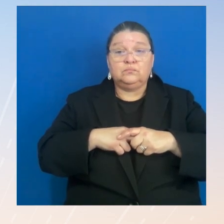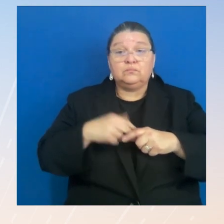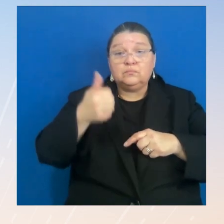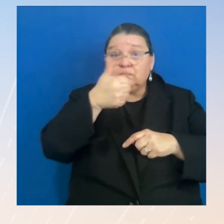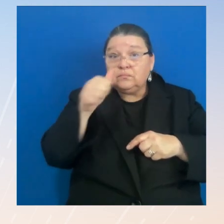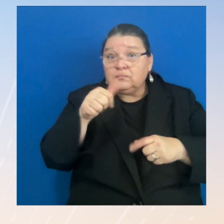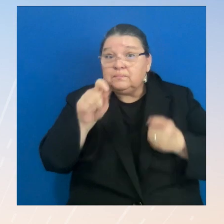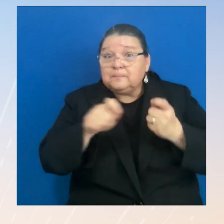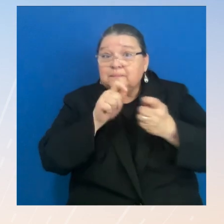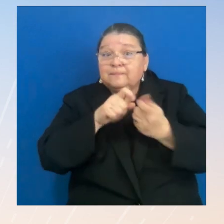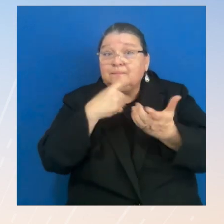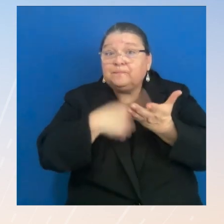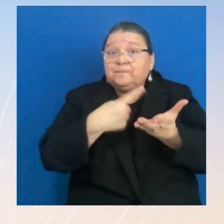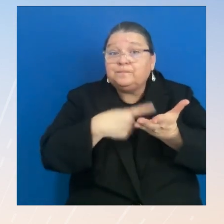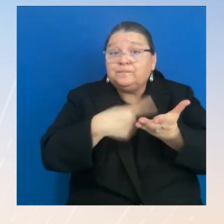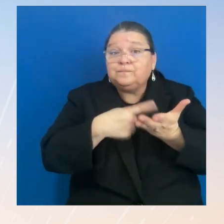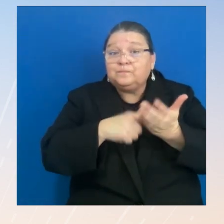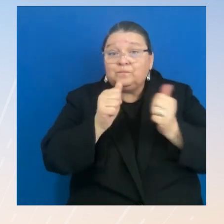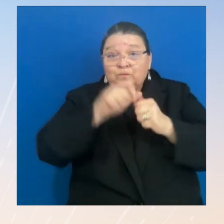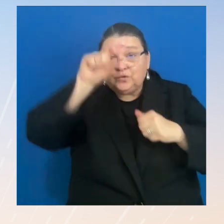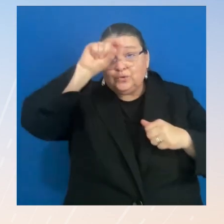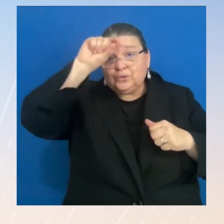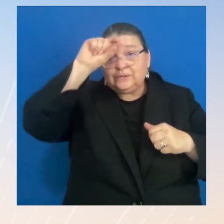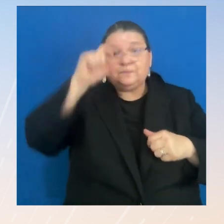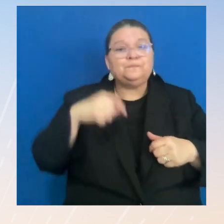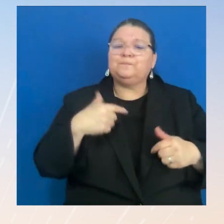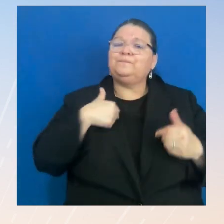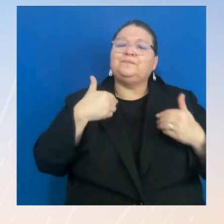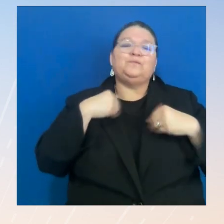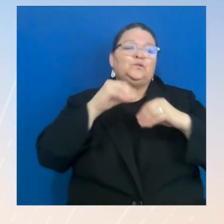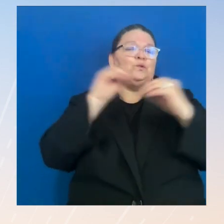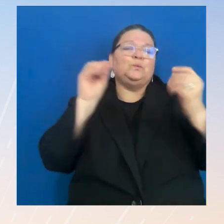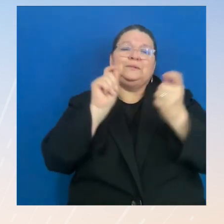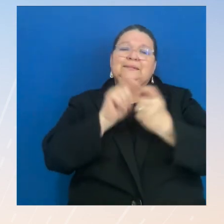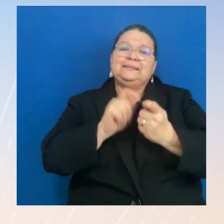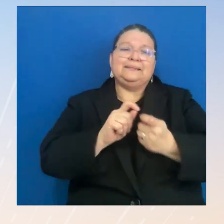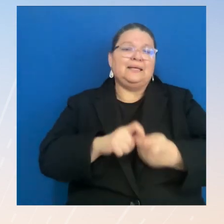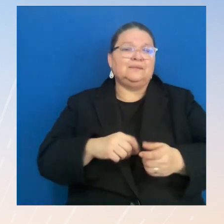I'm happy to check if there's more. Go ahead, Karen. The Press: Is there a plan for the President to talk to President Zelenskyy